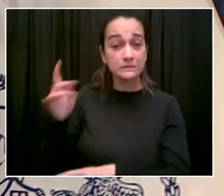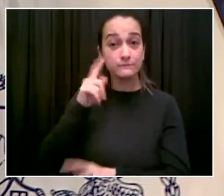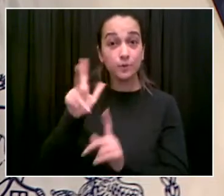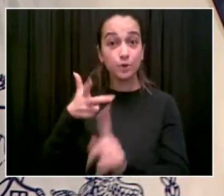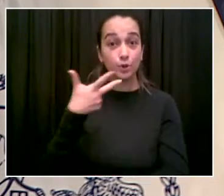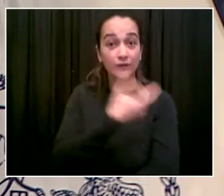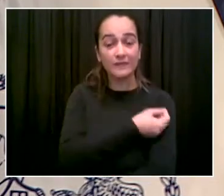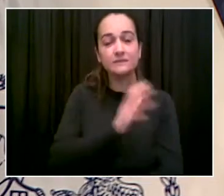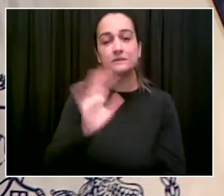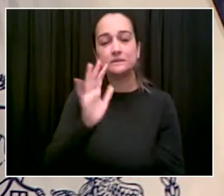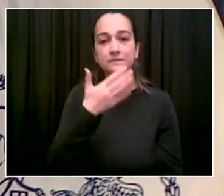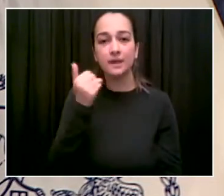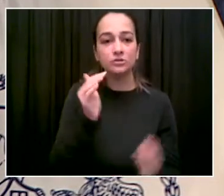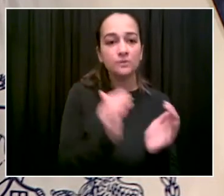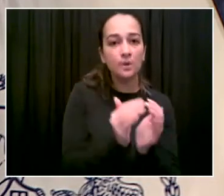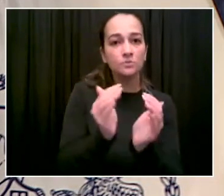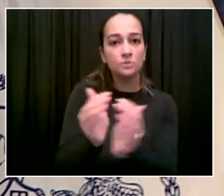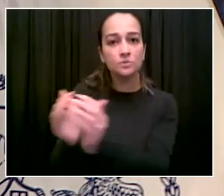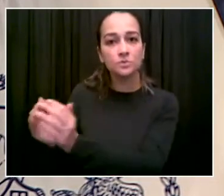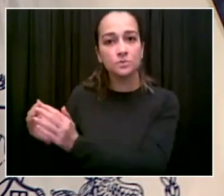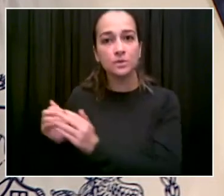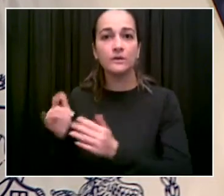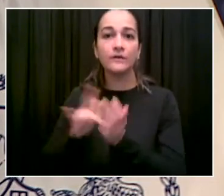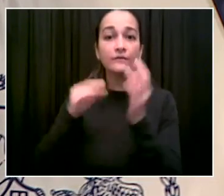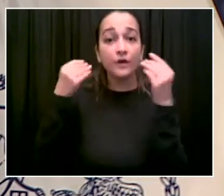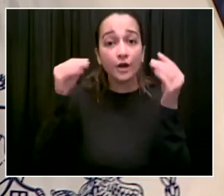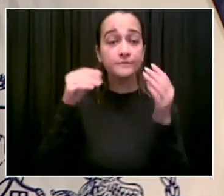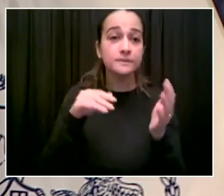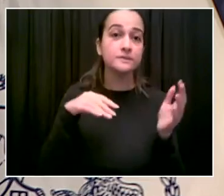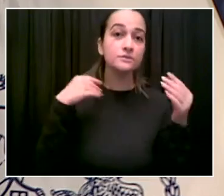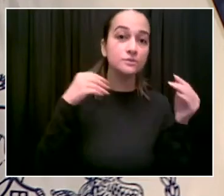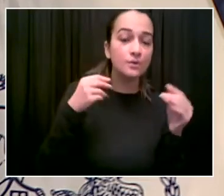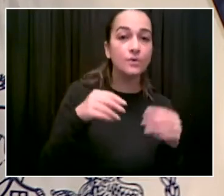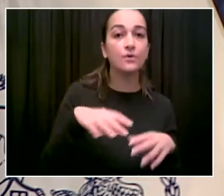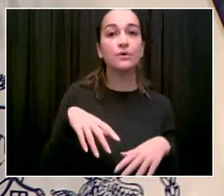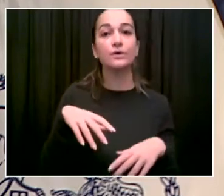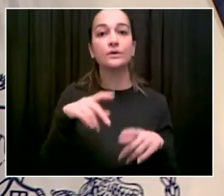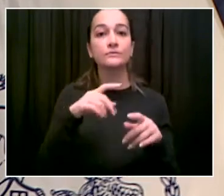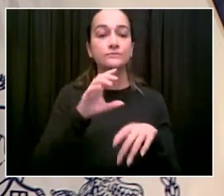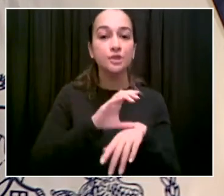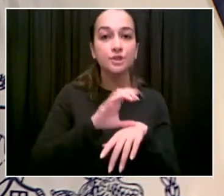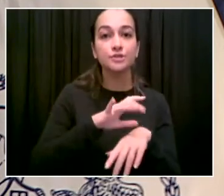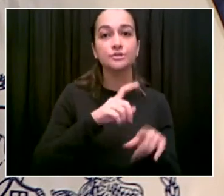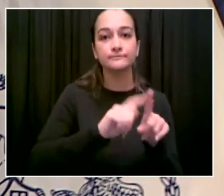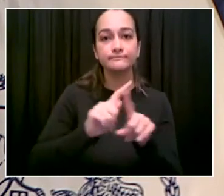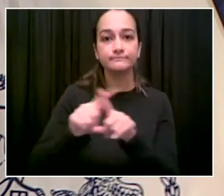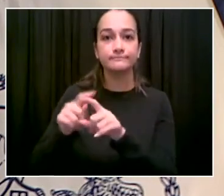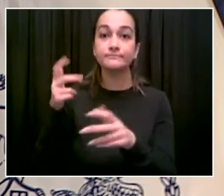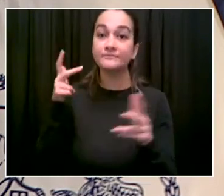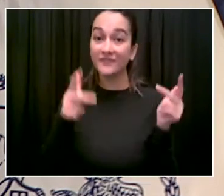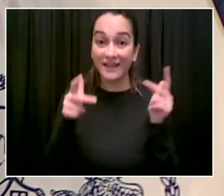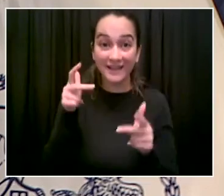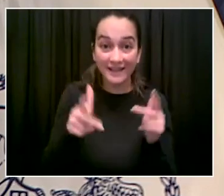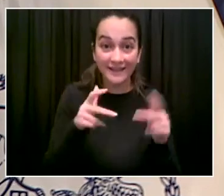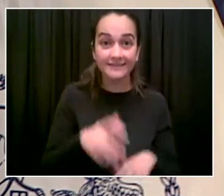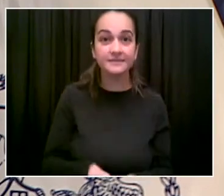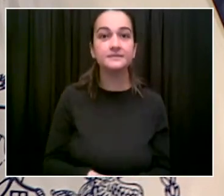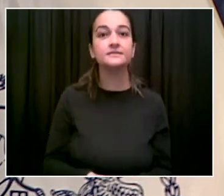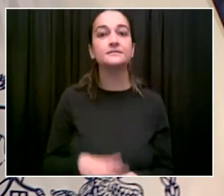WORSHIP. PUBLIC HOUSING RESIDENT ASSOCIATIONS, YOU NAME IT. WE